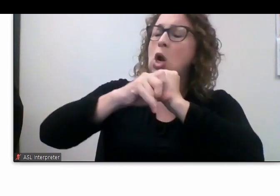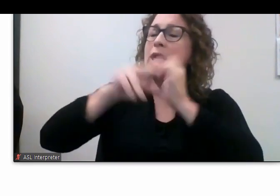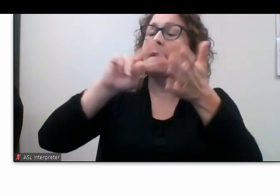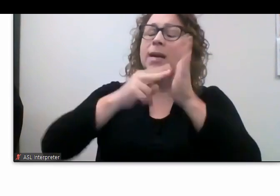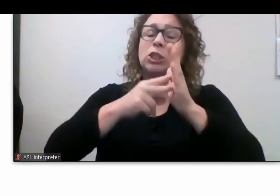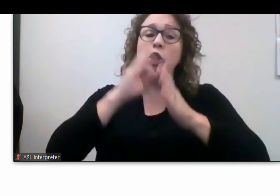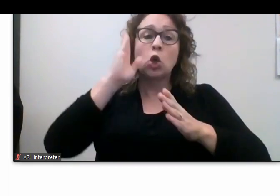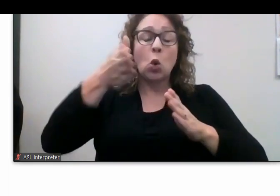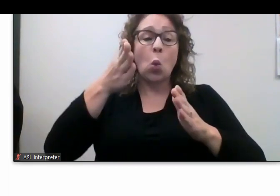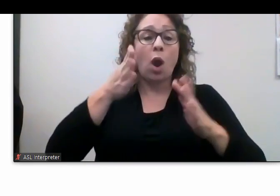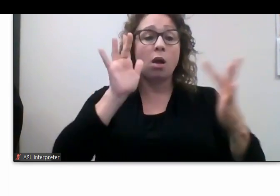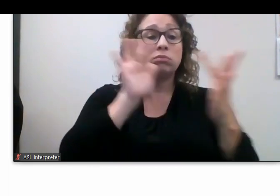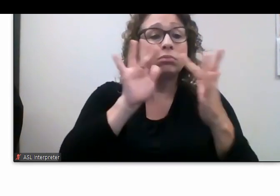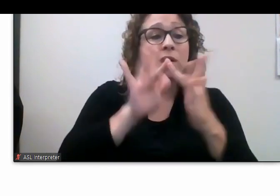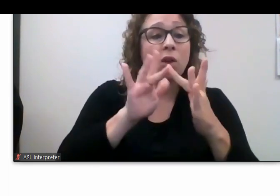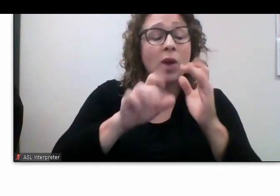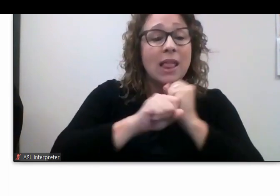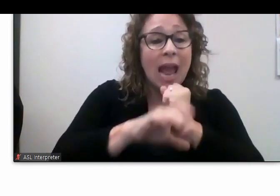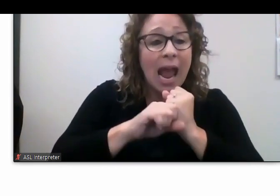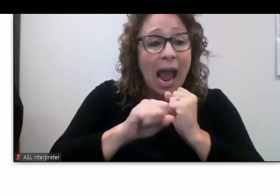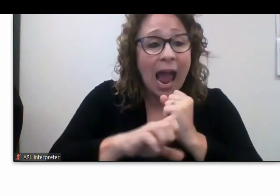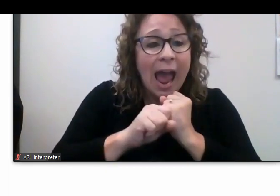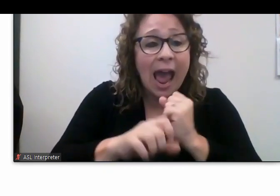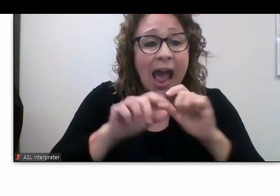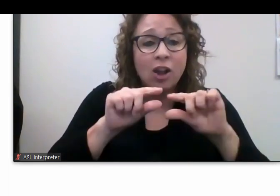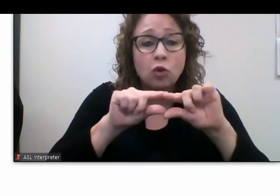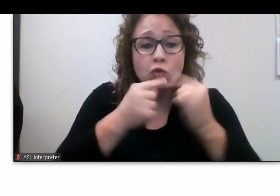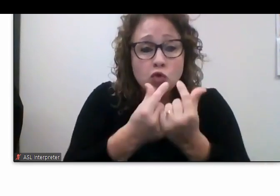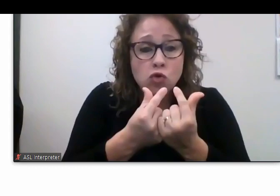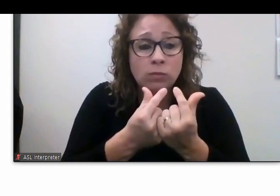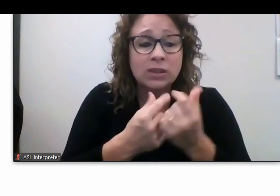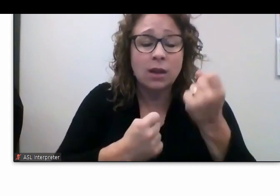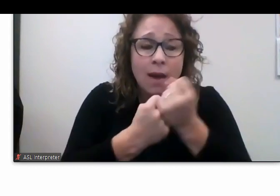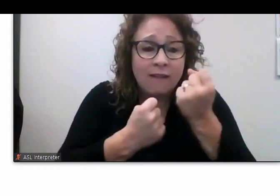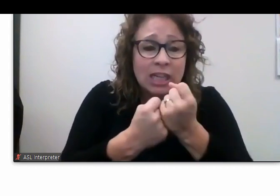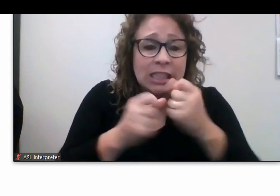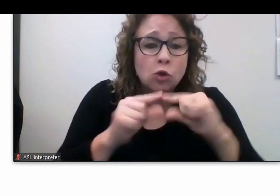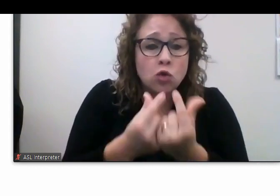to advocacy groups, talk to individuals and ask them to help you share the information.